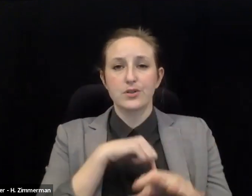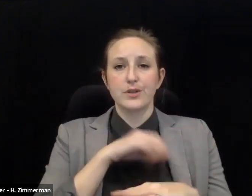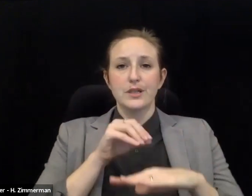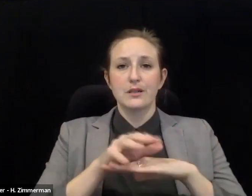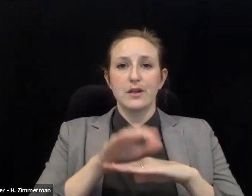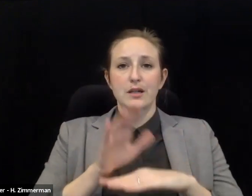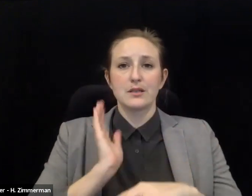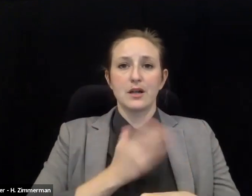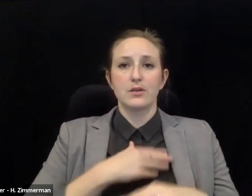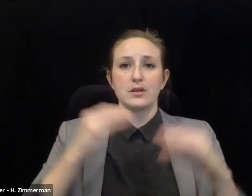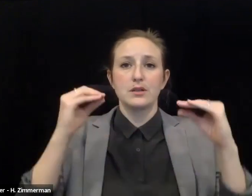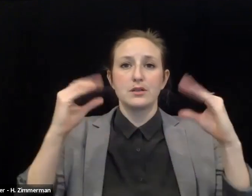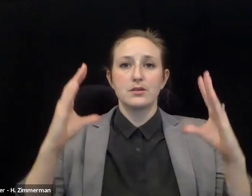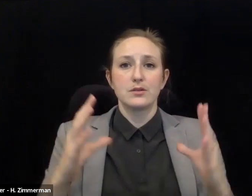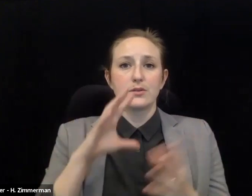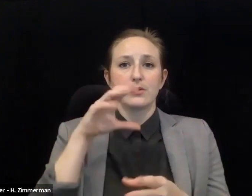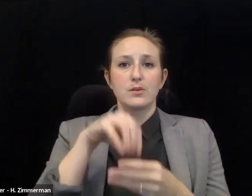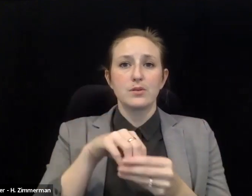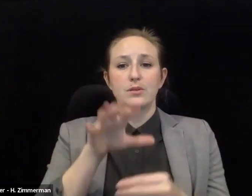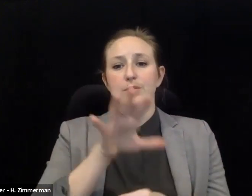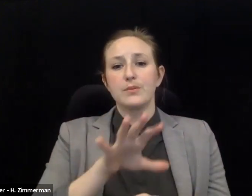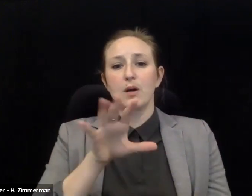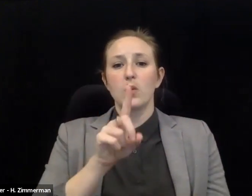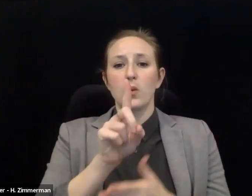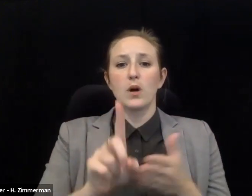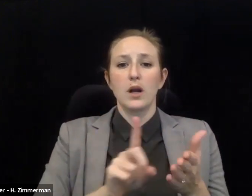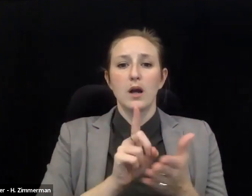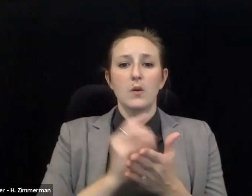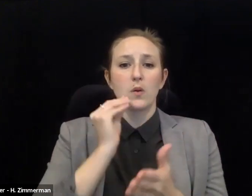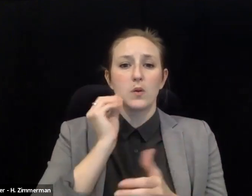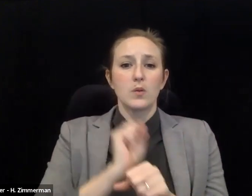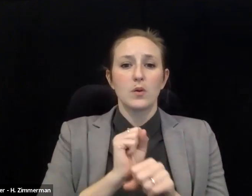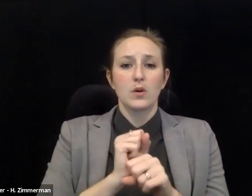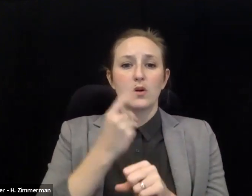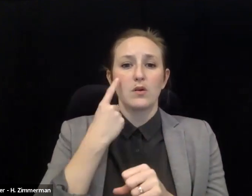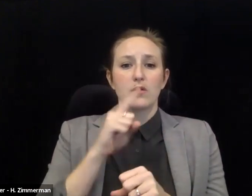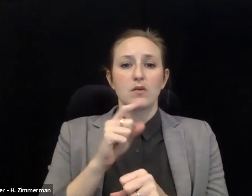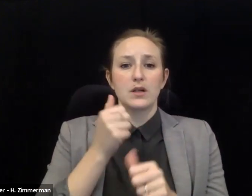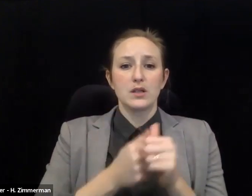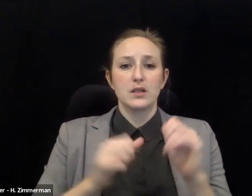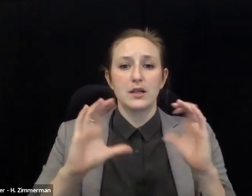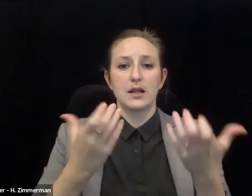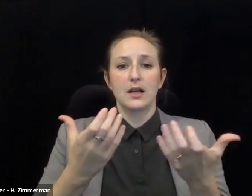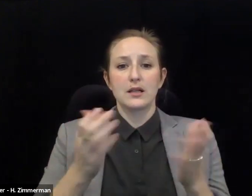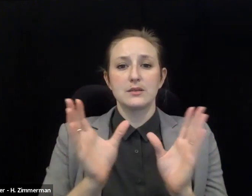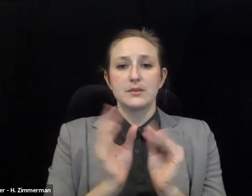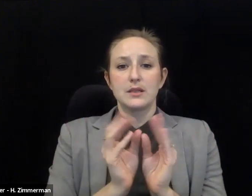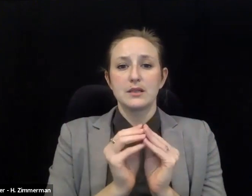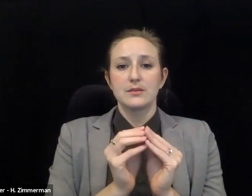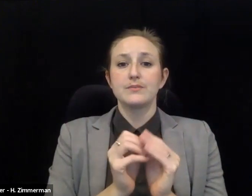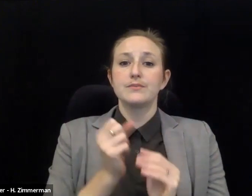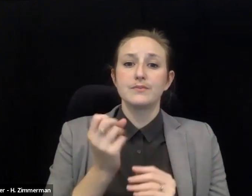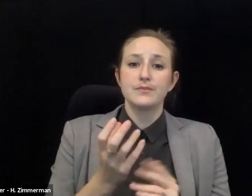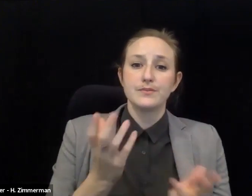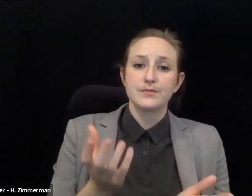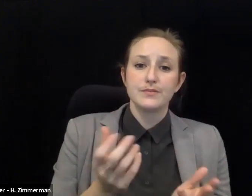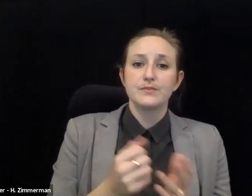about one hour of homework per class meeting. So it's a little bit more